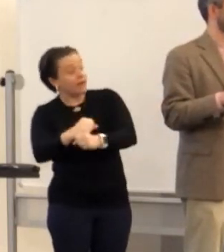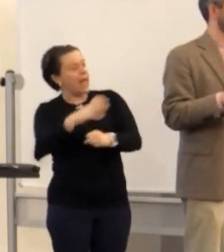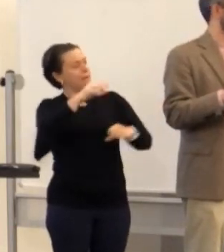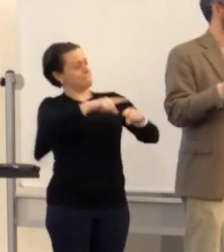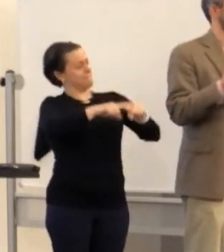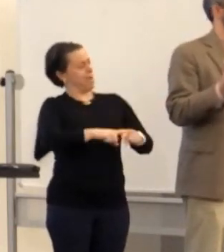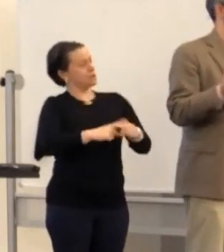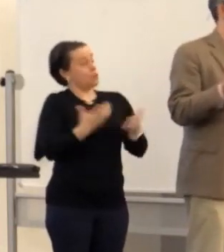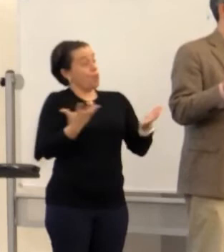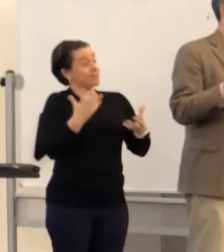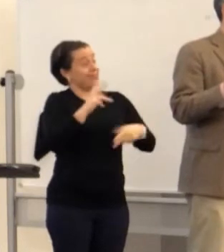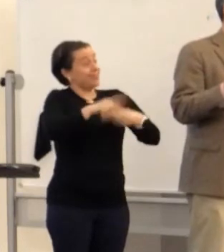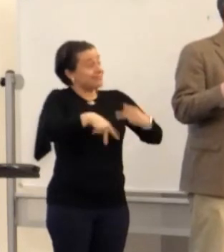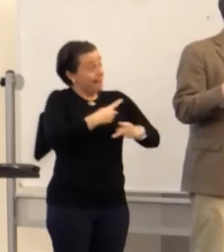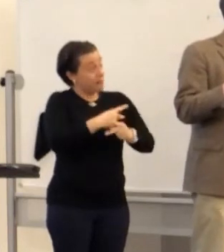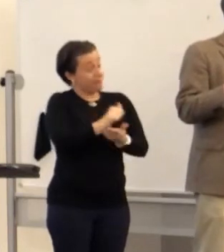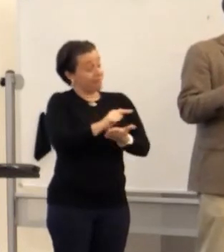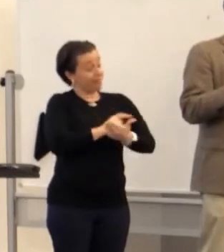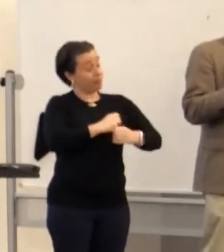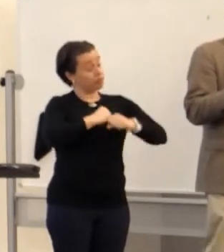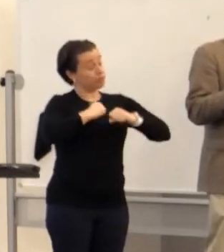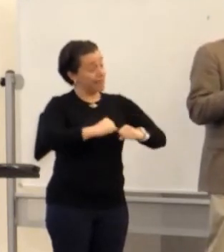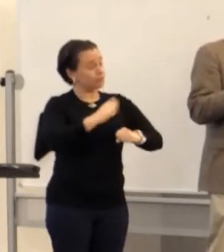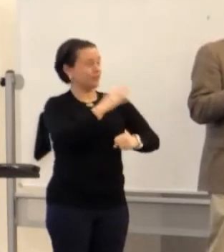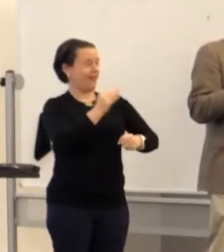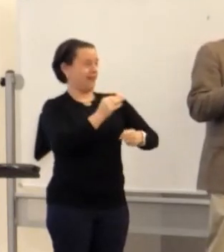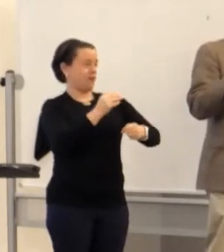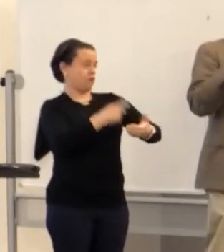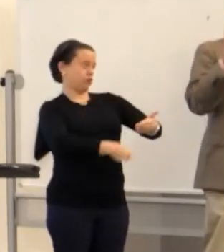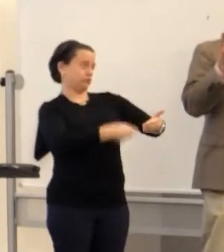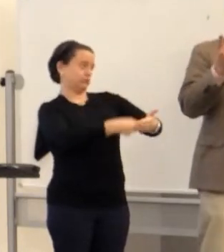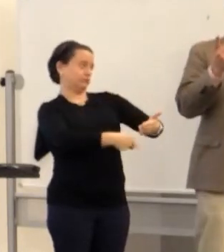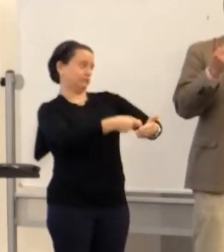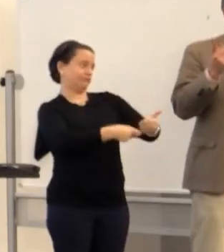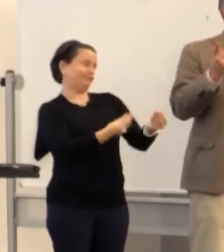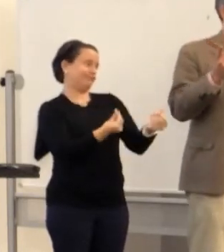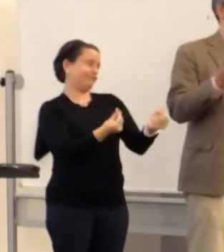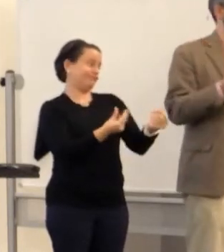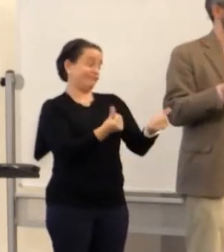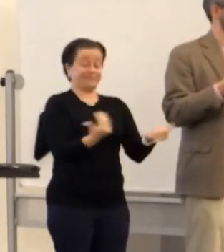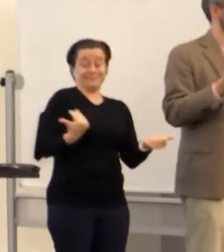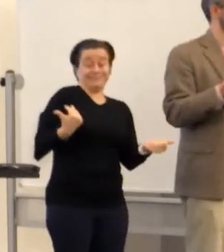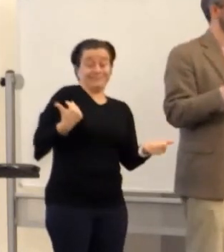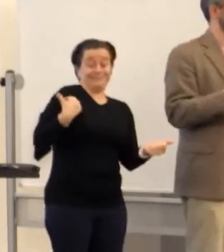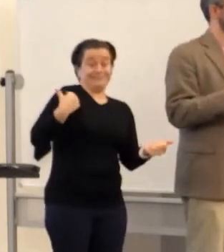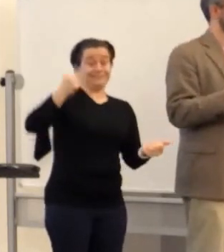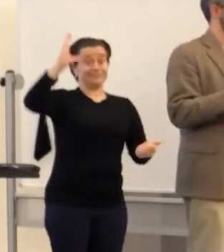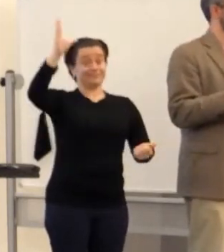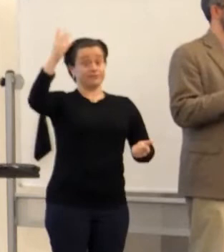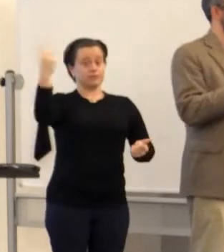on the cost of doing it. So, in the last session someone asked about relative costs